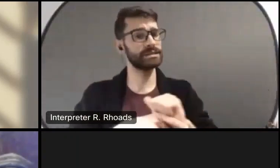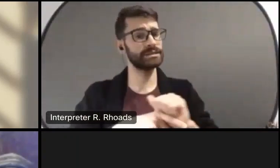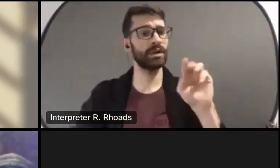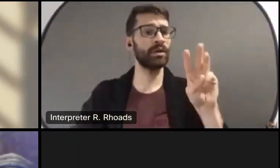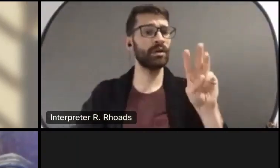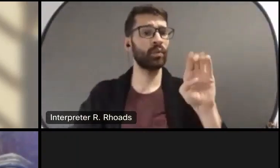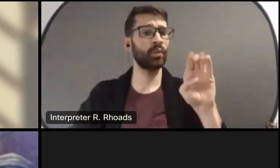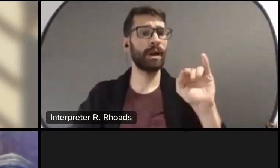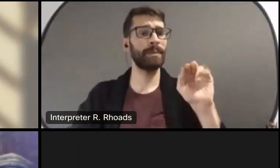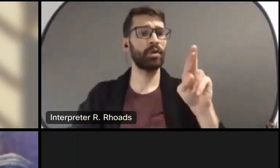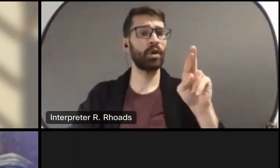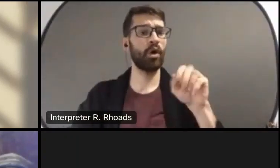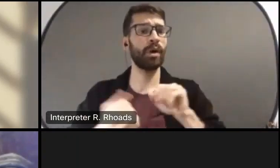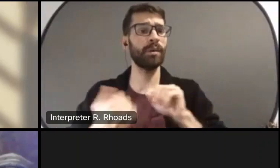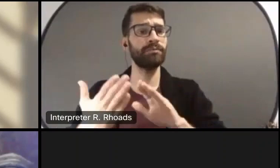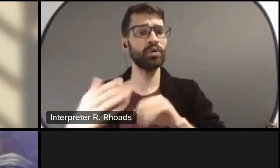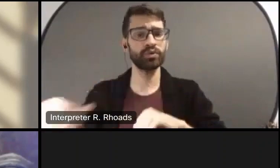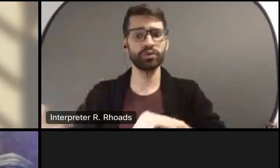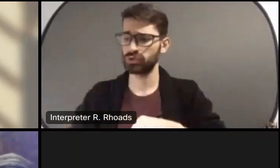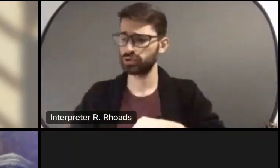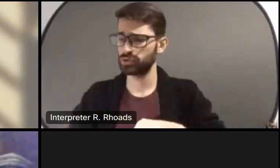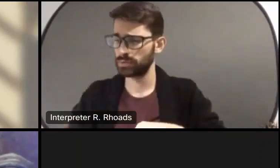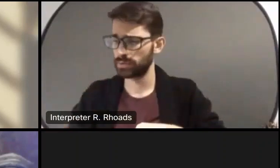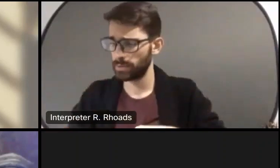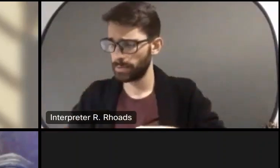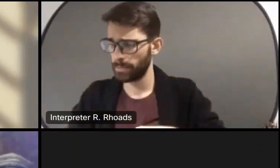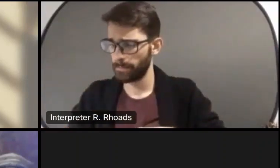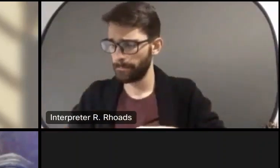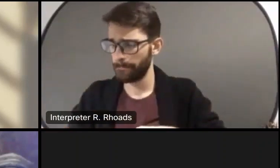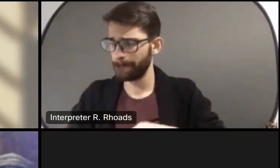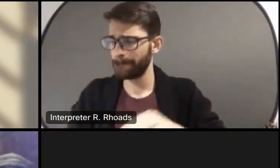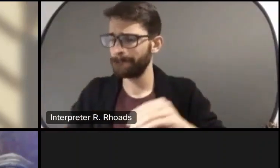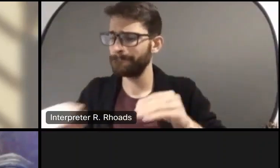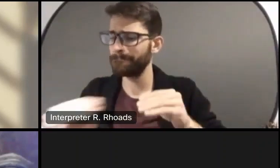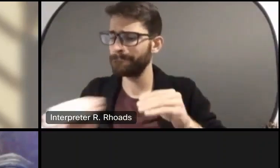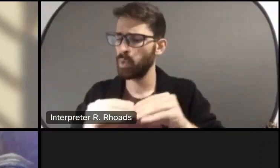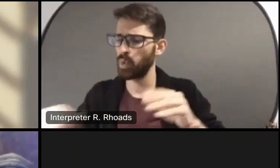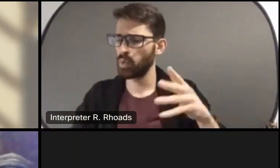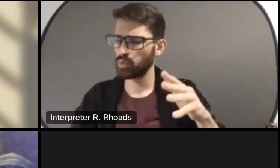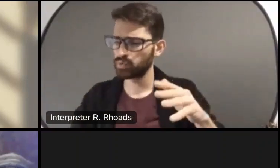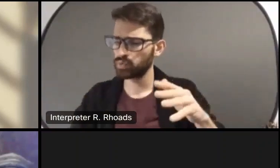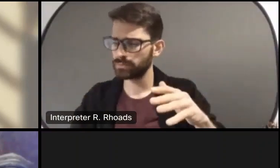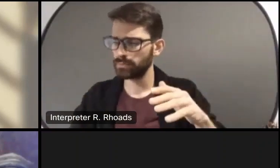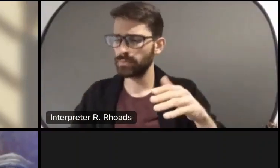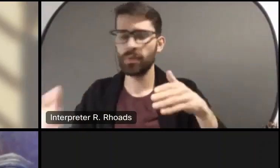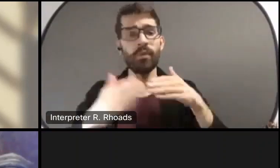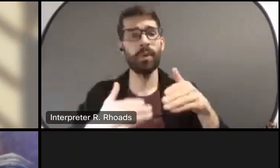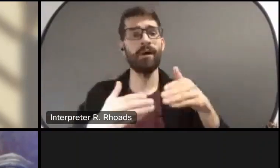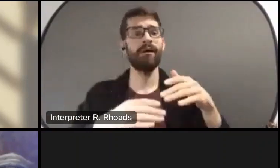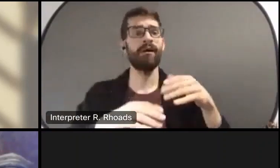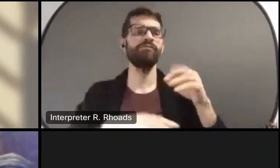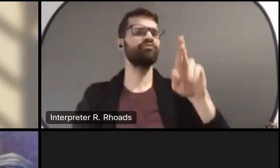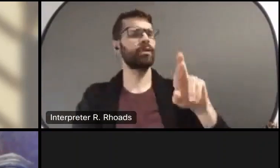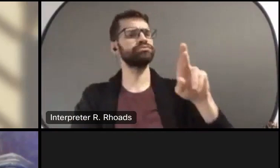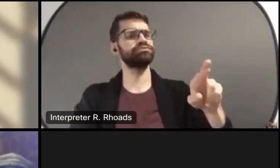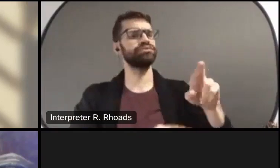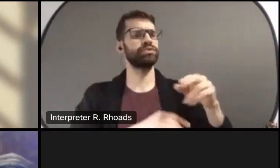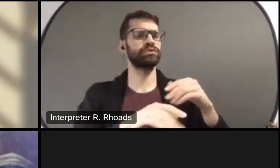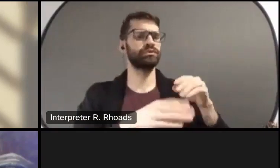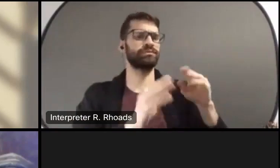where it more closely resembles the way a meeting should function in Robert's Rules. I think chat